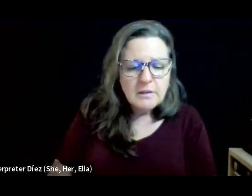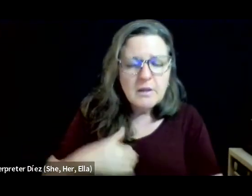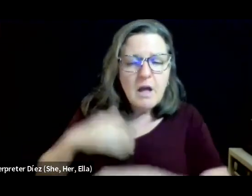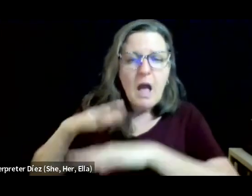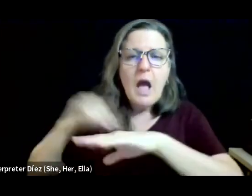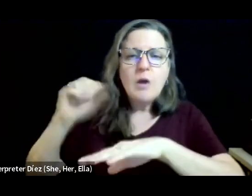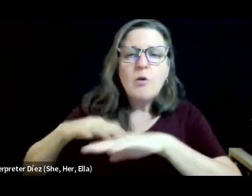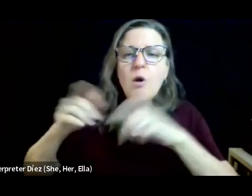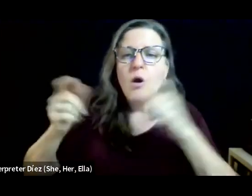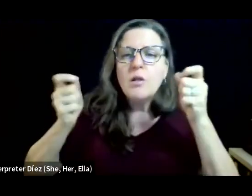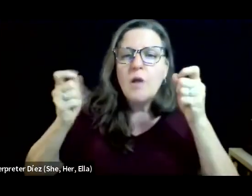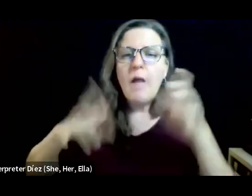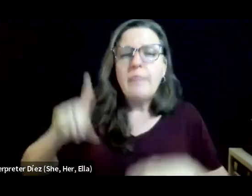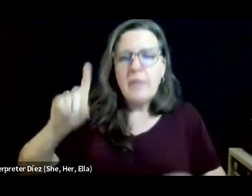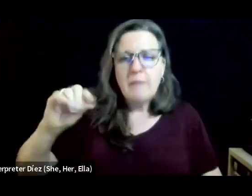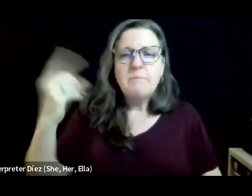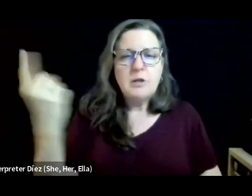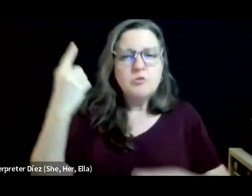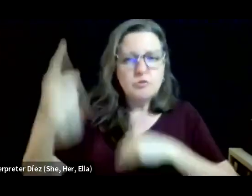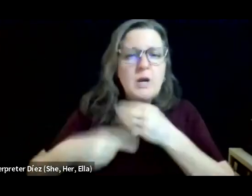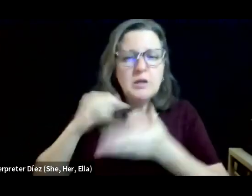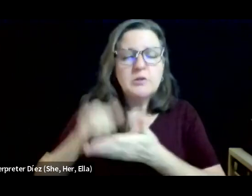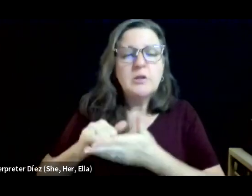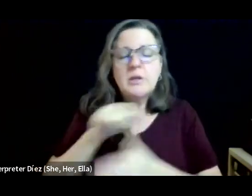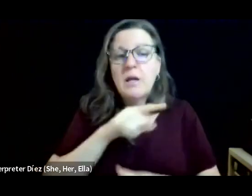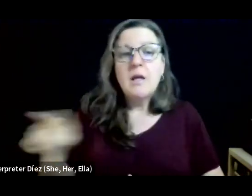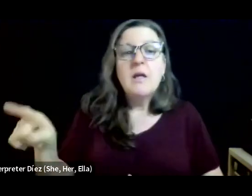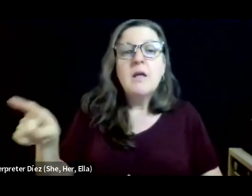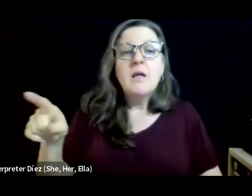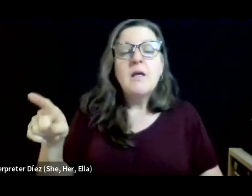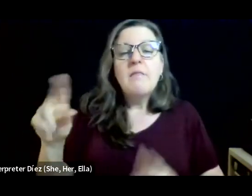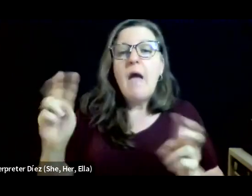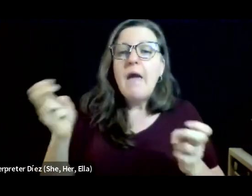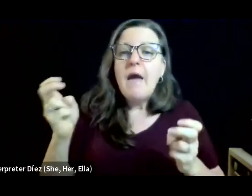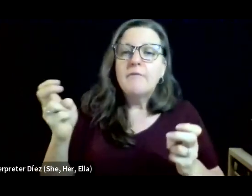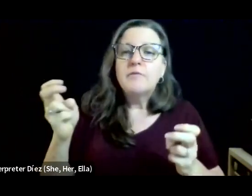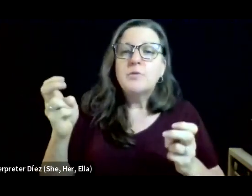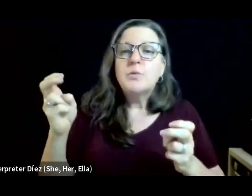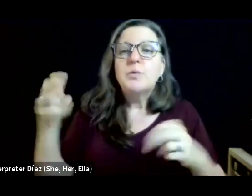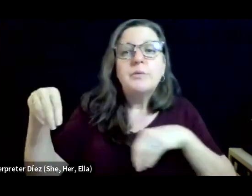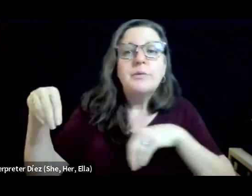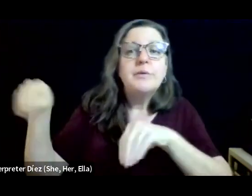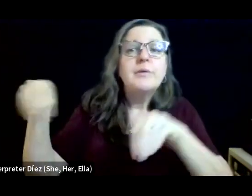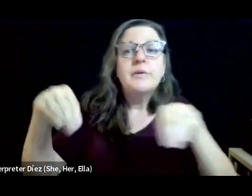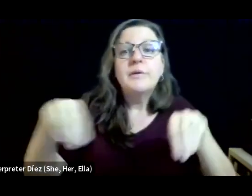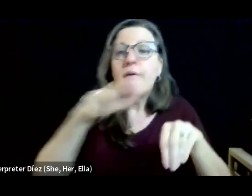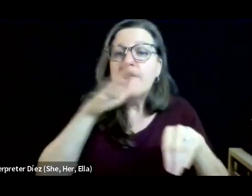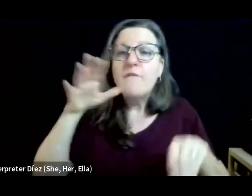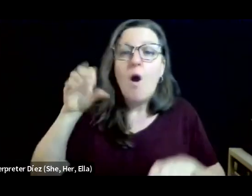to do something about that. If they have to farm out something, we need a cafeteria on this campus.